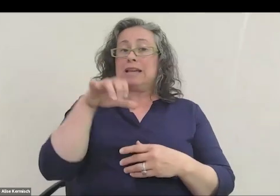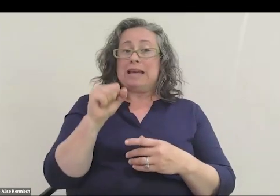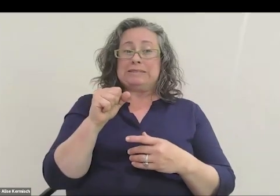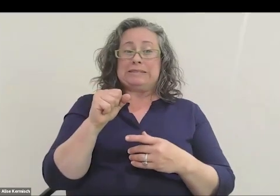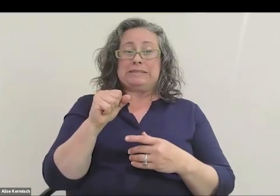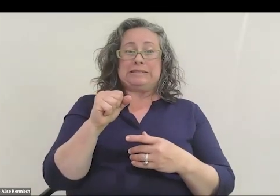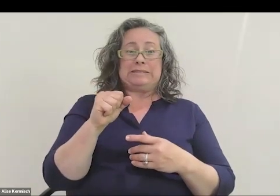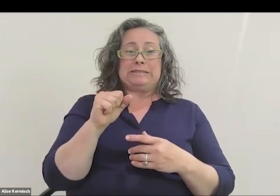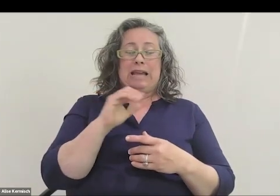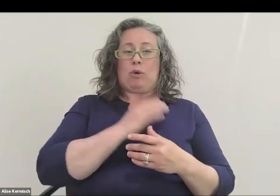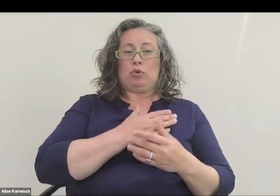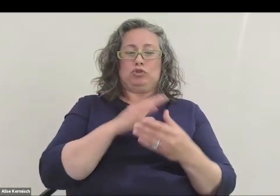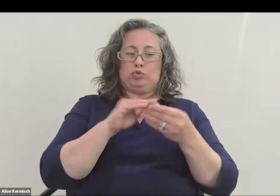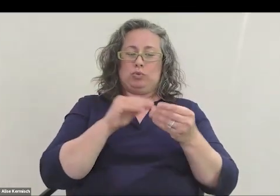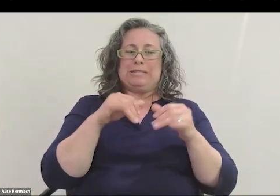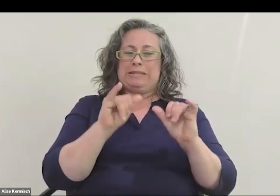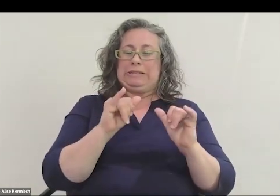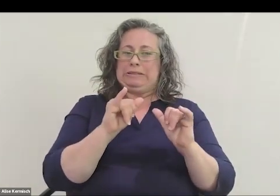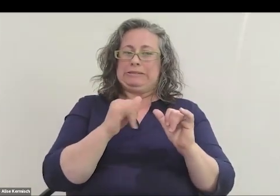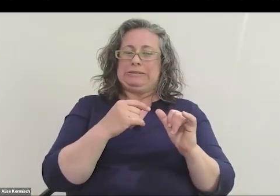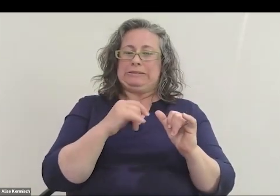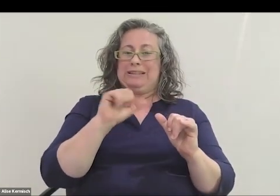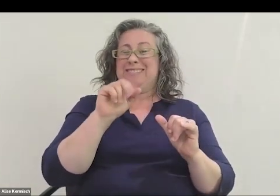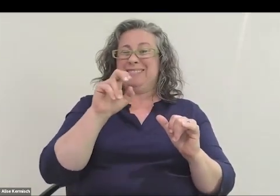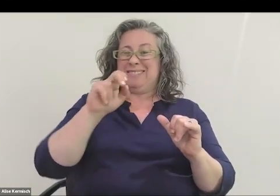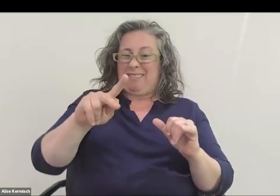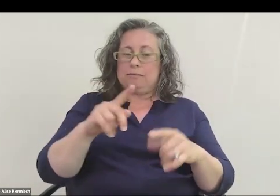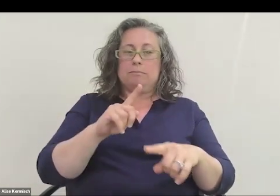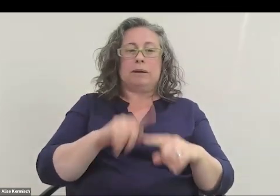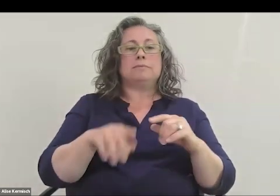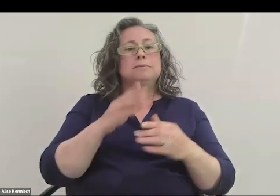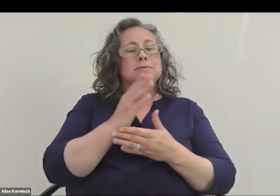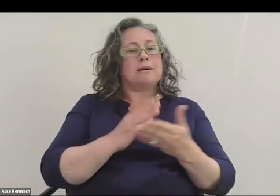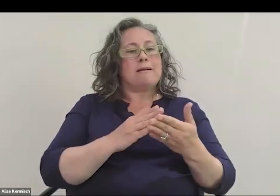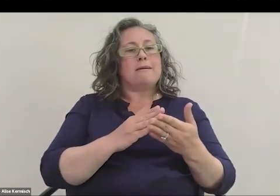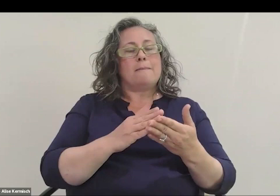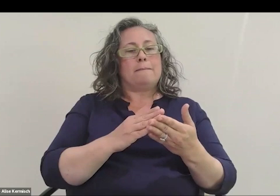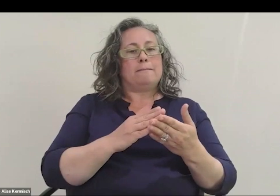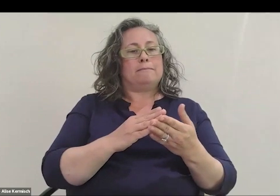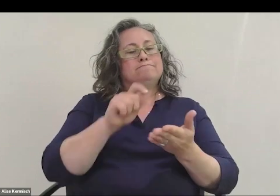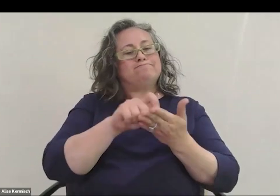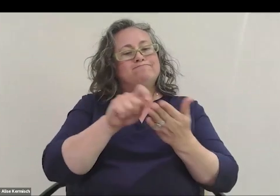I've given you some examples here. There are so many novels and films that snuff out the disabled character by the end, discarded after they've done